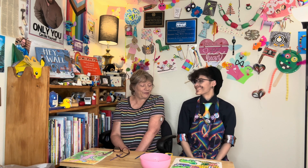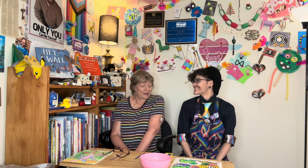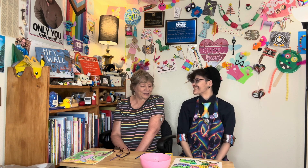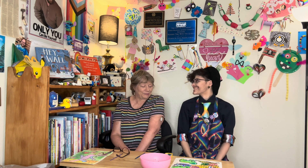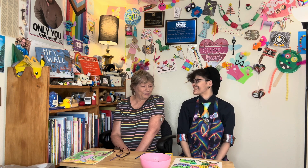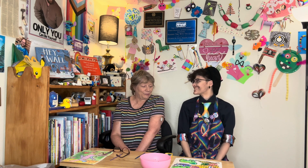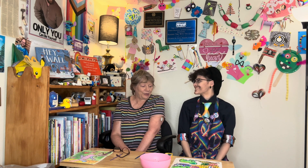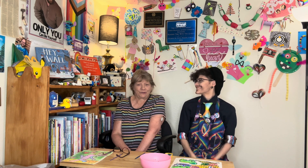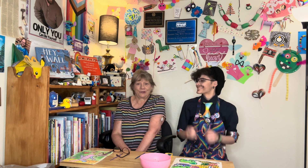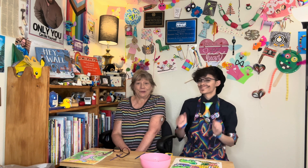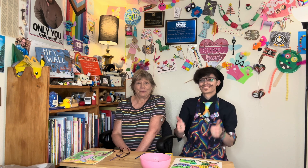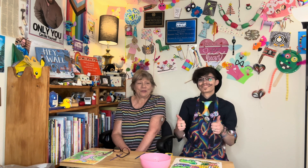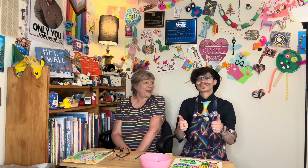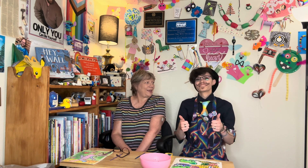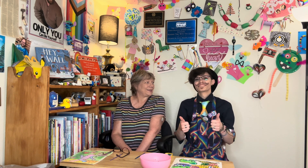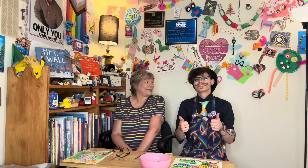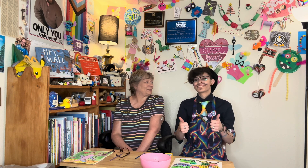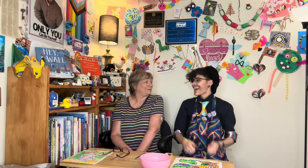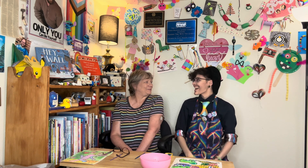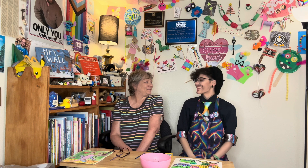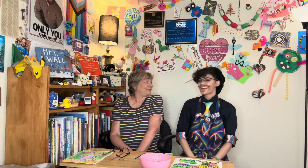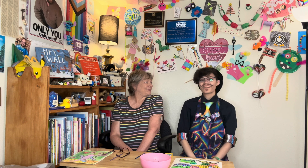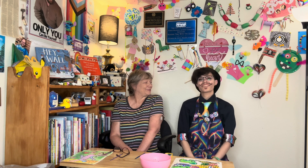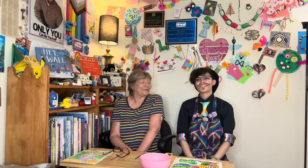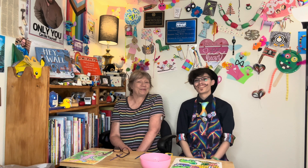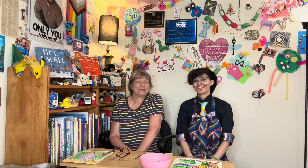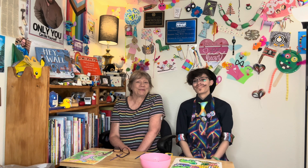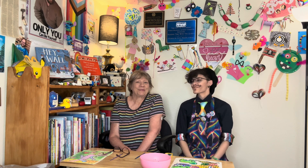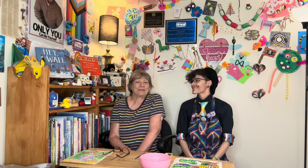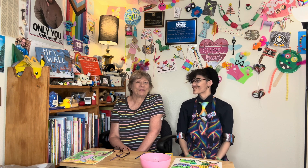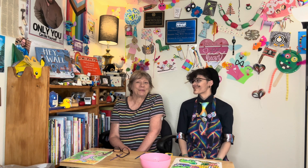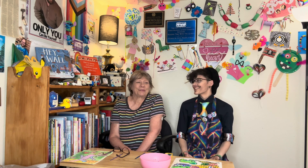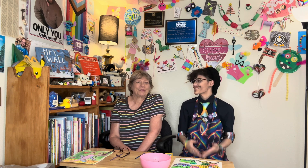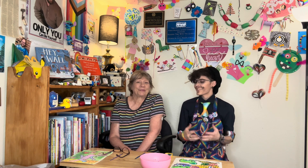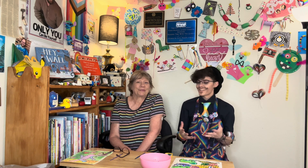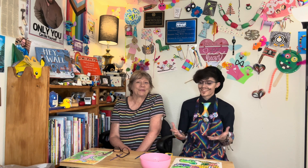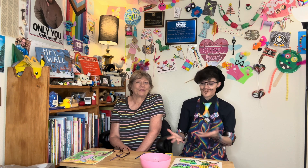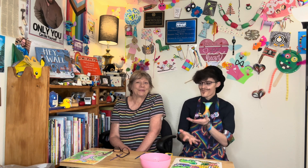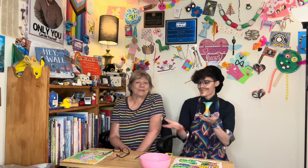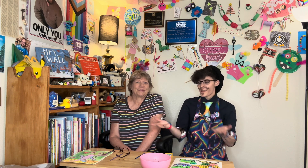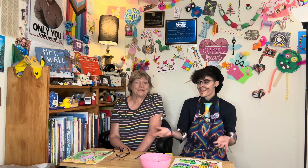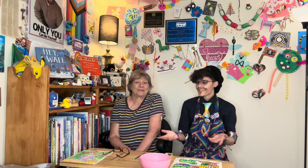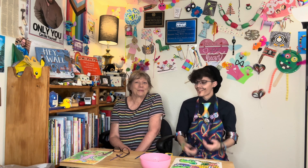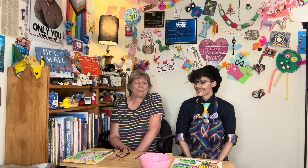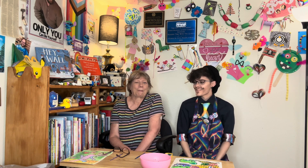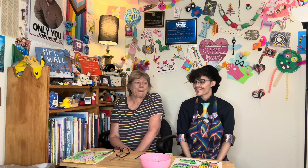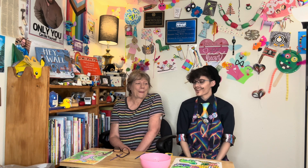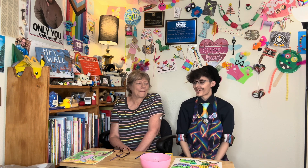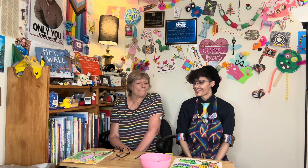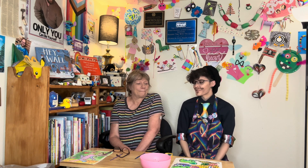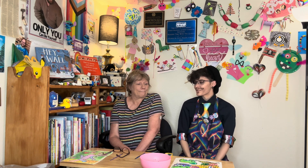Perfect, wonderful! Well, thanks! KAI: Yeah! Thank you! This was so fun to create all of this fun art with you